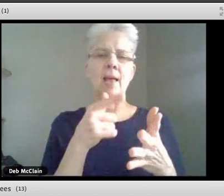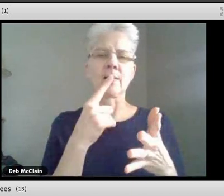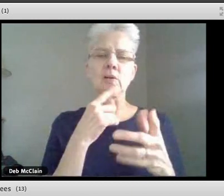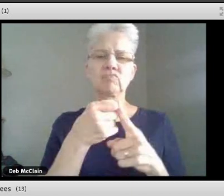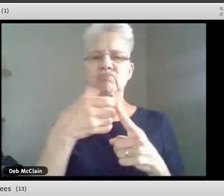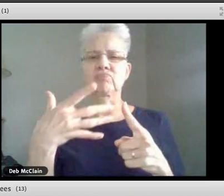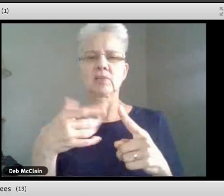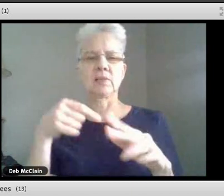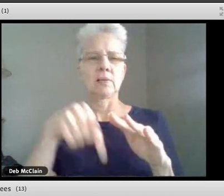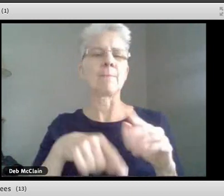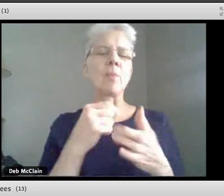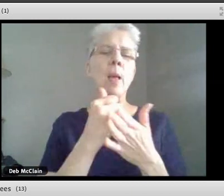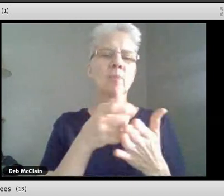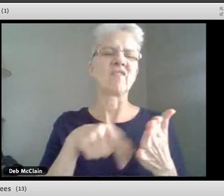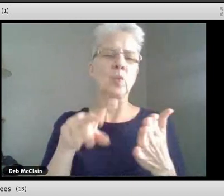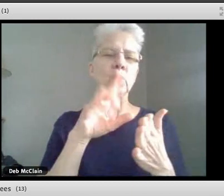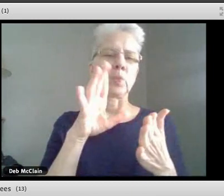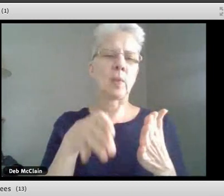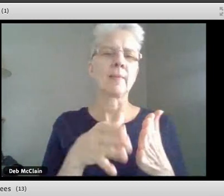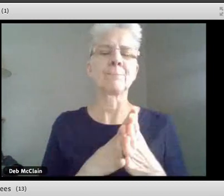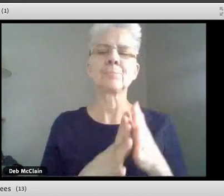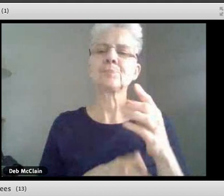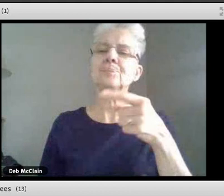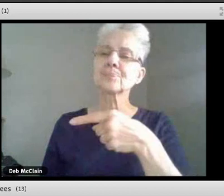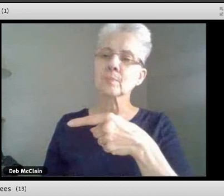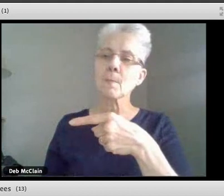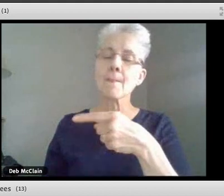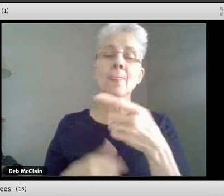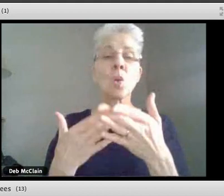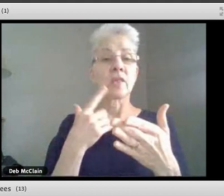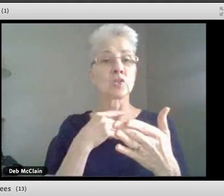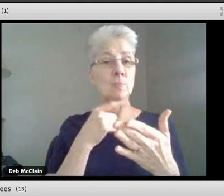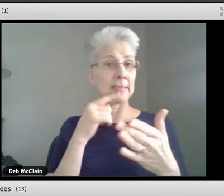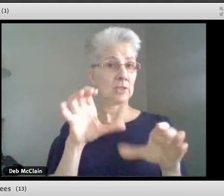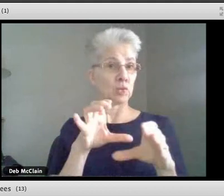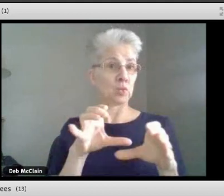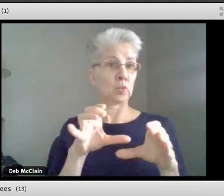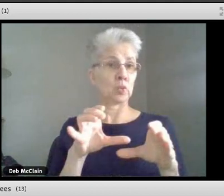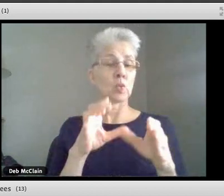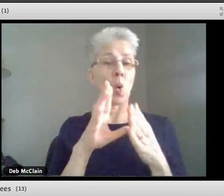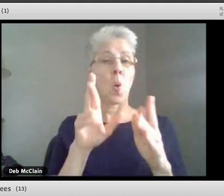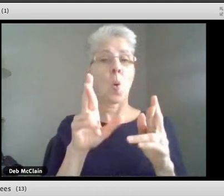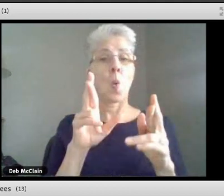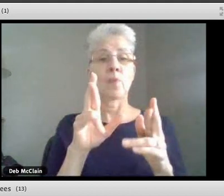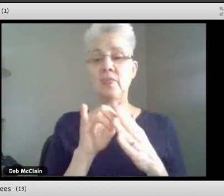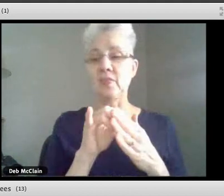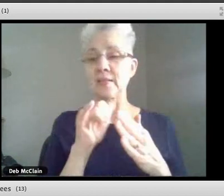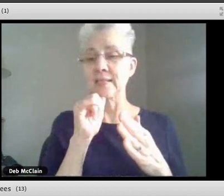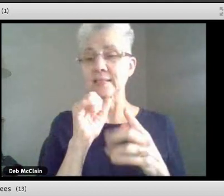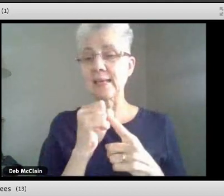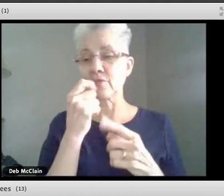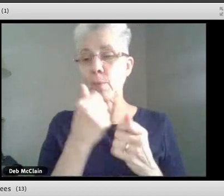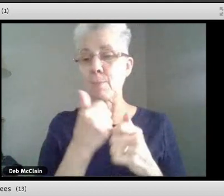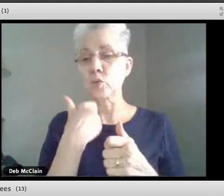So one of the things you may need to do, hopefully this isn't the case for most of us, but you may need to make kind of a business case